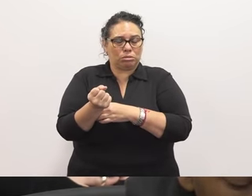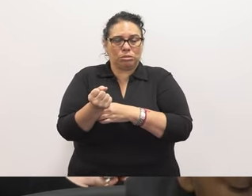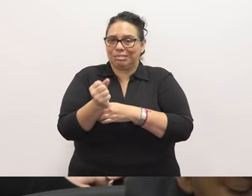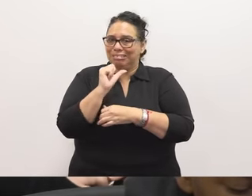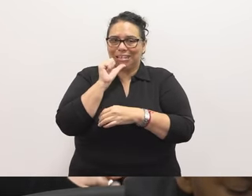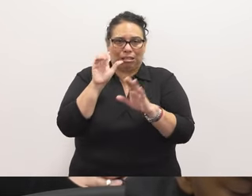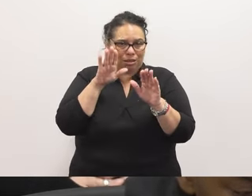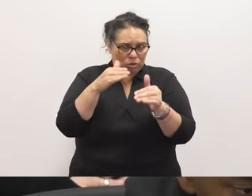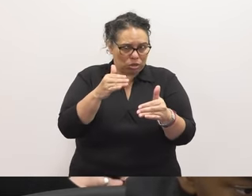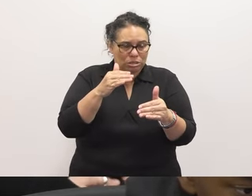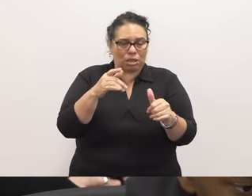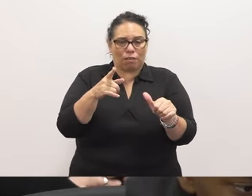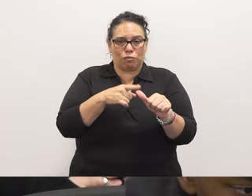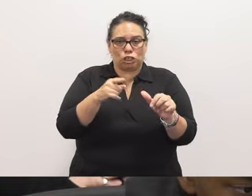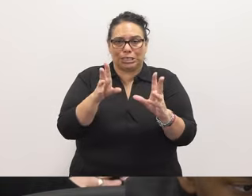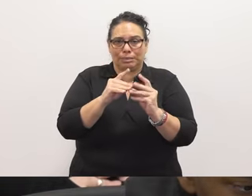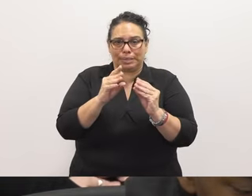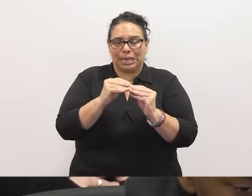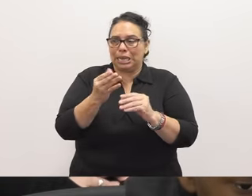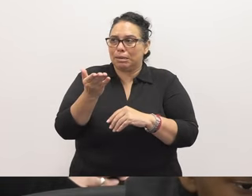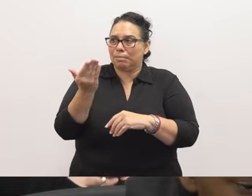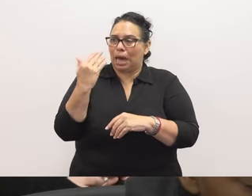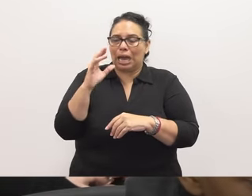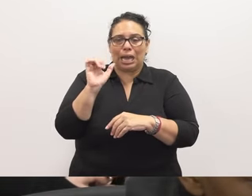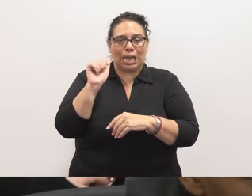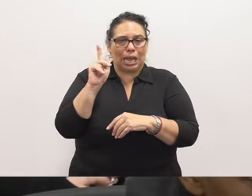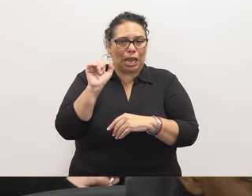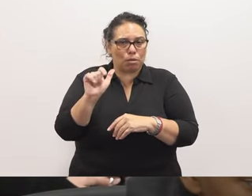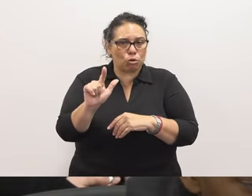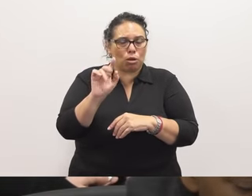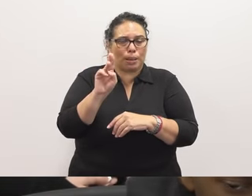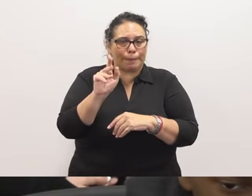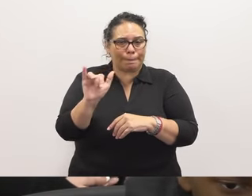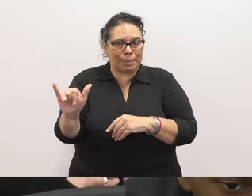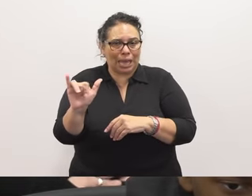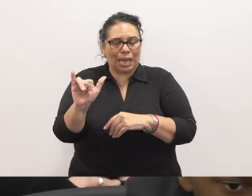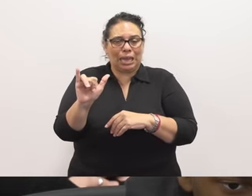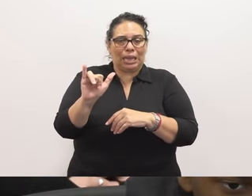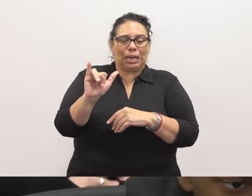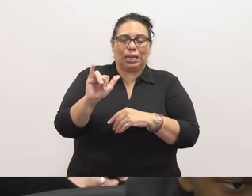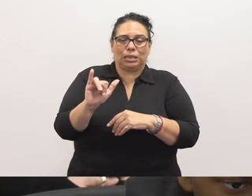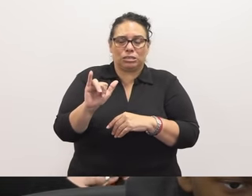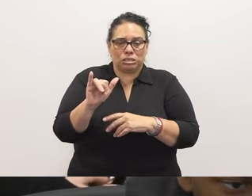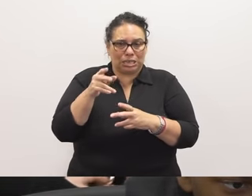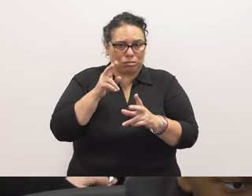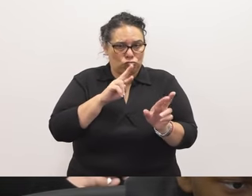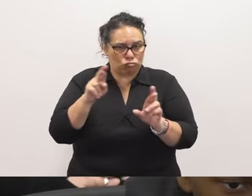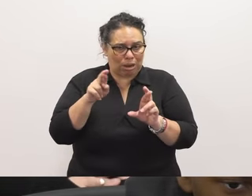We had the first meeting back in April or May to plant the seed for this year. Very well received.